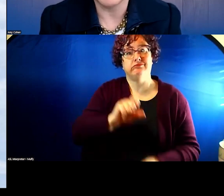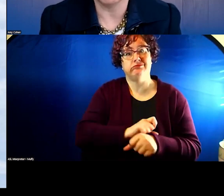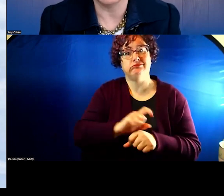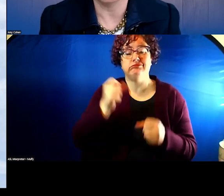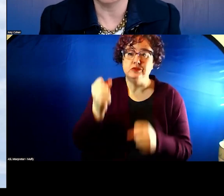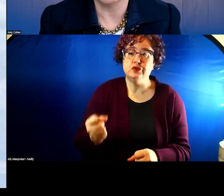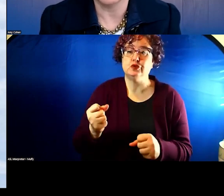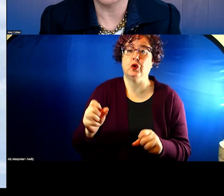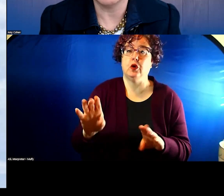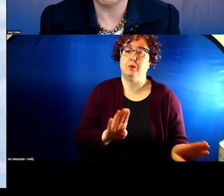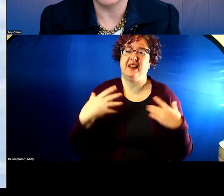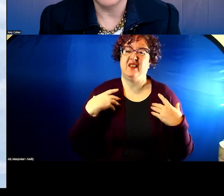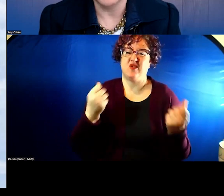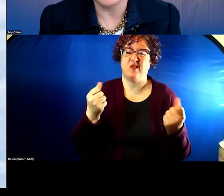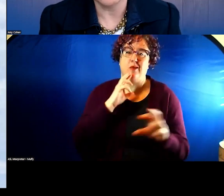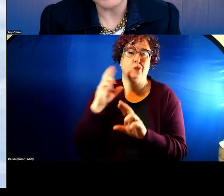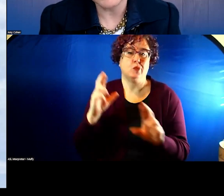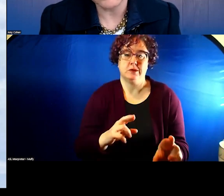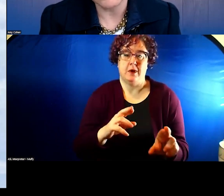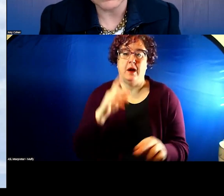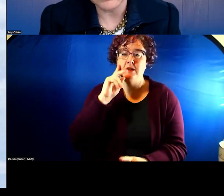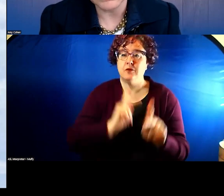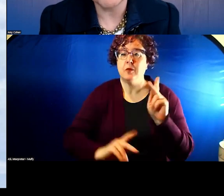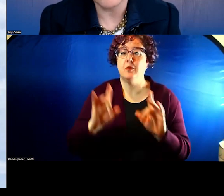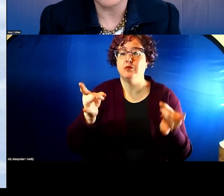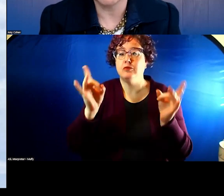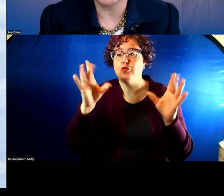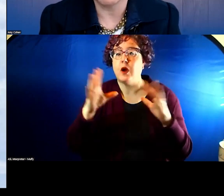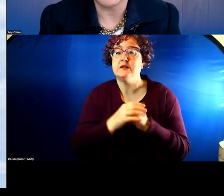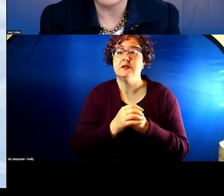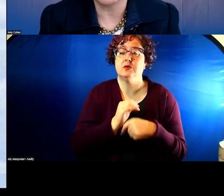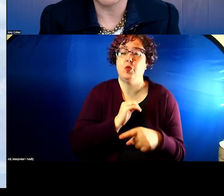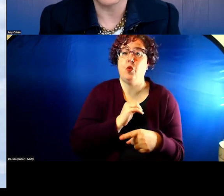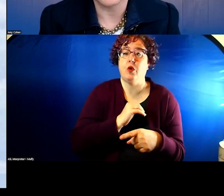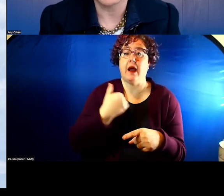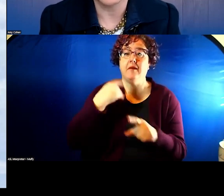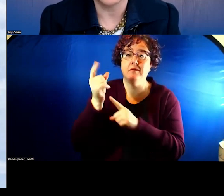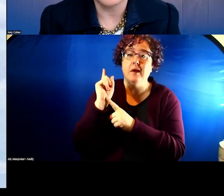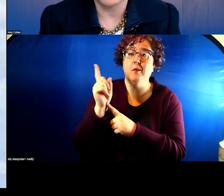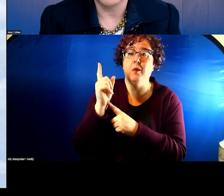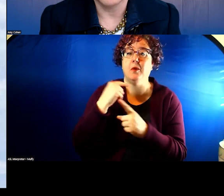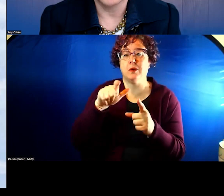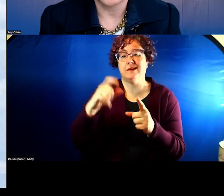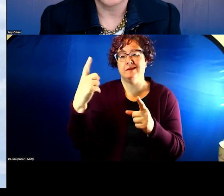BEHAVIORAL HEALTH RESPONSE FOR THOSE PEOPLE WHO ARE IN CRISIS OR IN A MENTAL HEALTH MOMENT WHERE THEY NEED SOMEONE TO TALK TO.